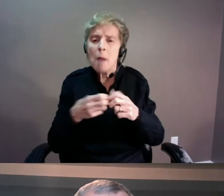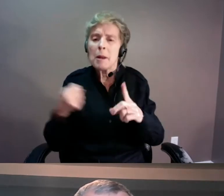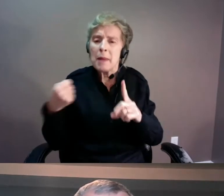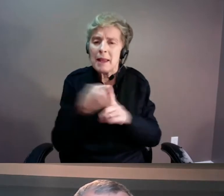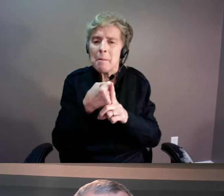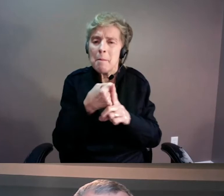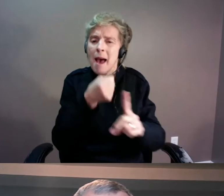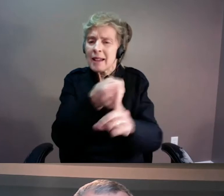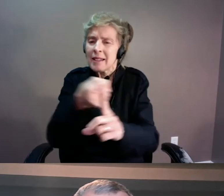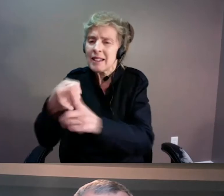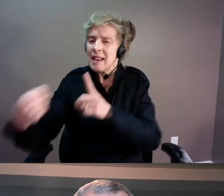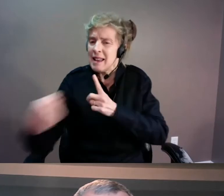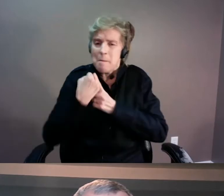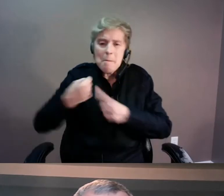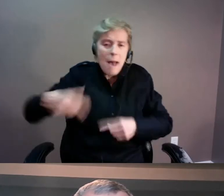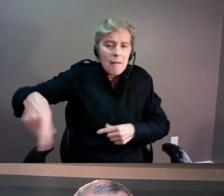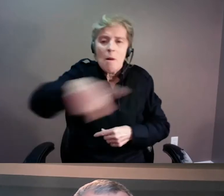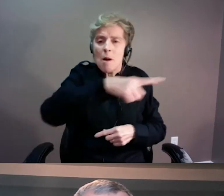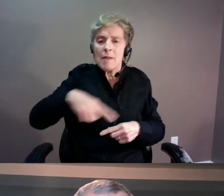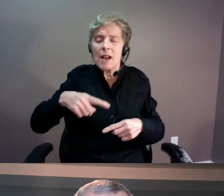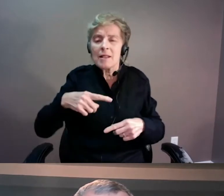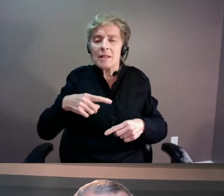as loved ones, as caregivers, as people with disabilities ourselves,